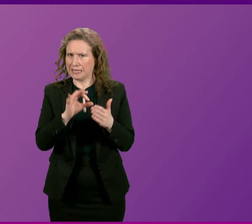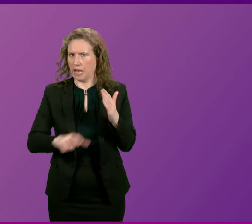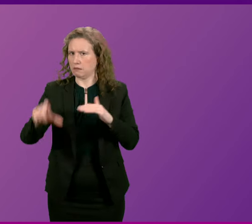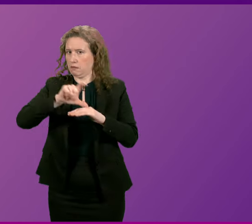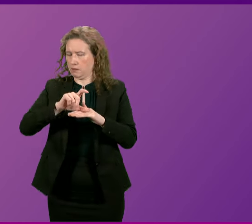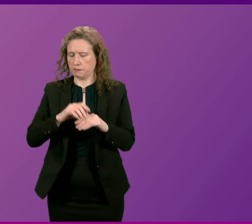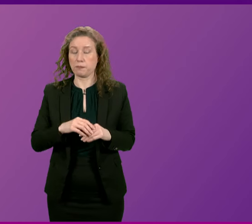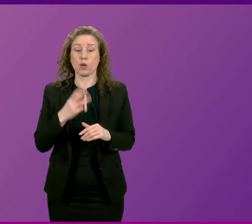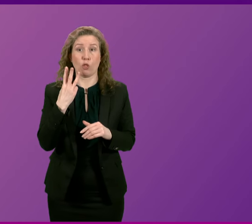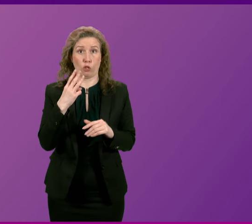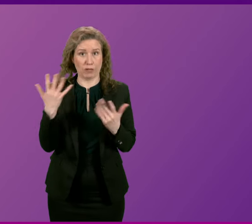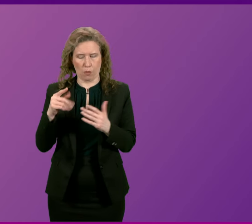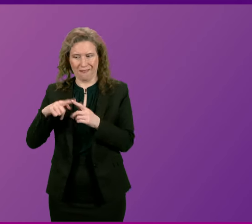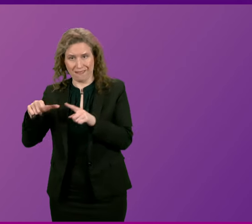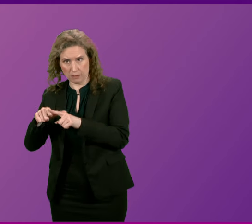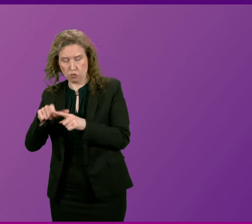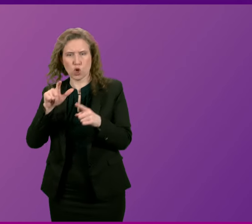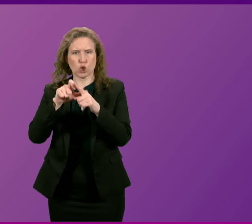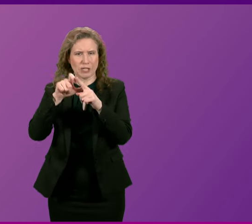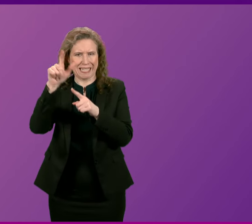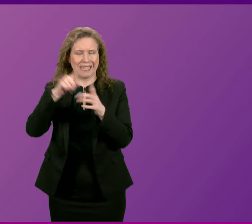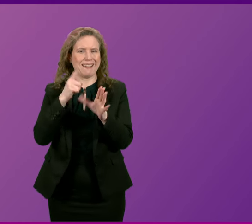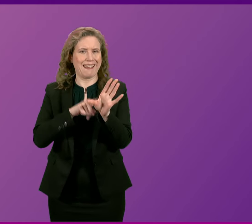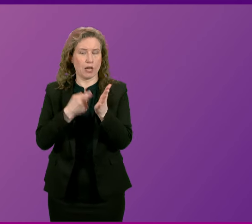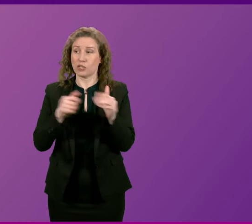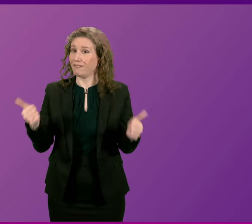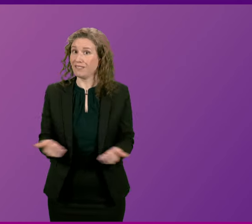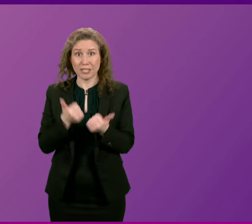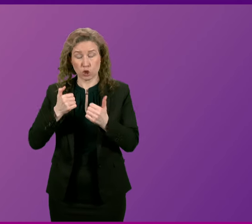of those projects—in Edinburgh, Dundee and Ayrshire—are fully completed and operational.